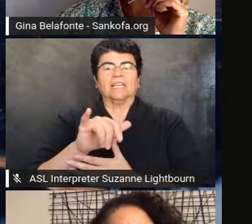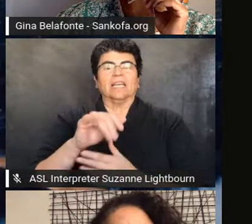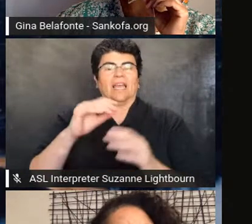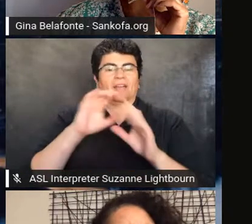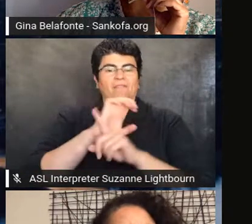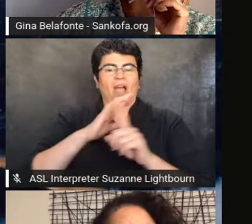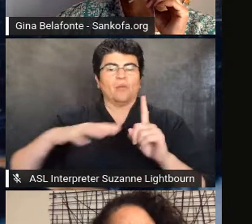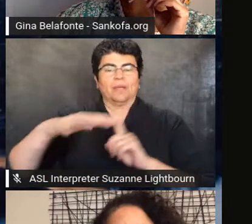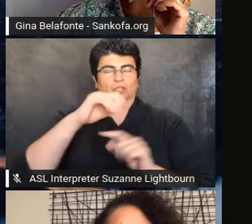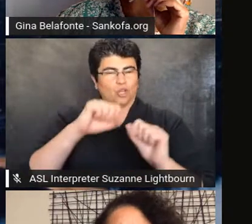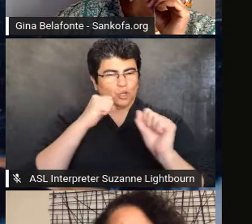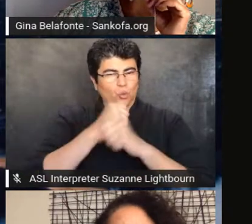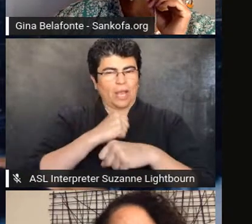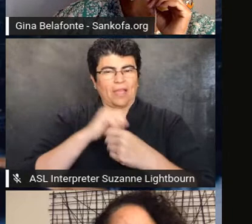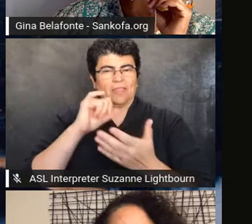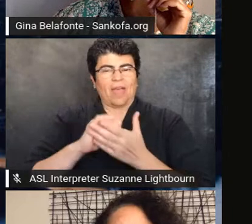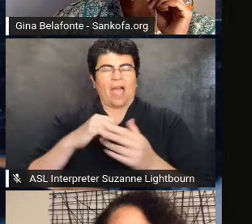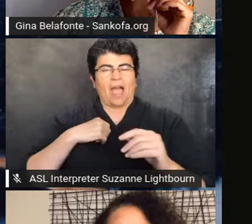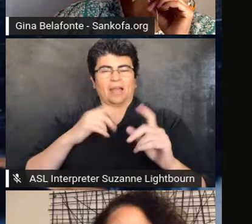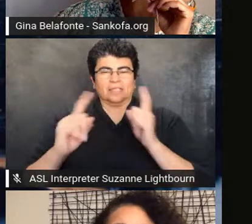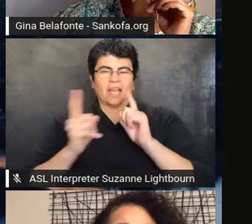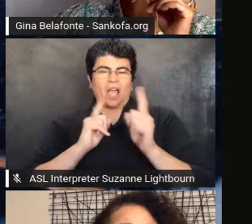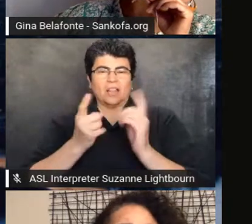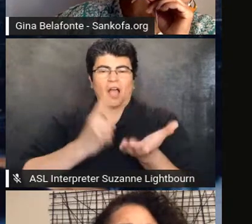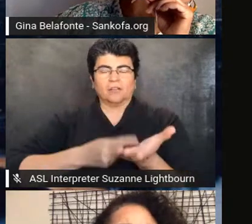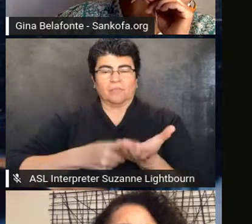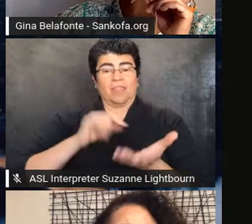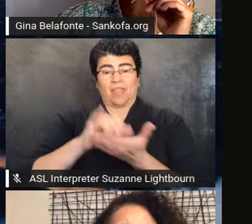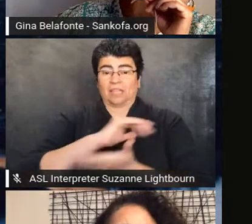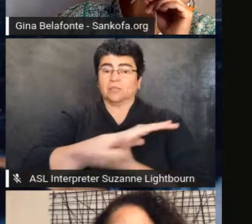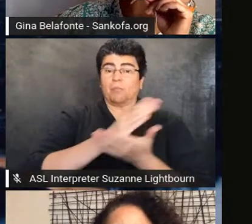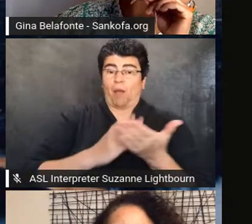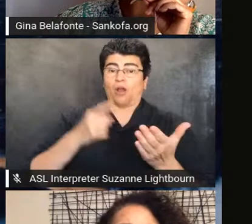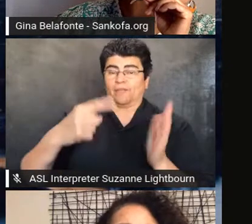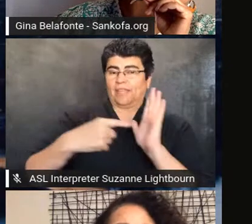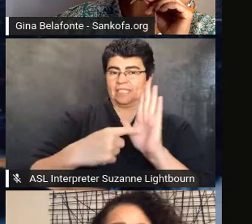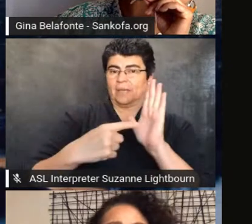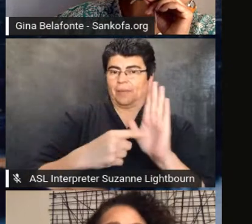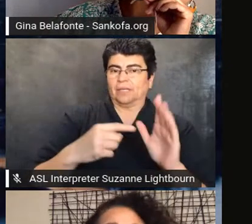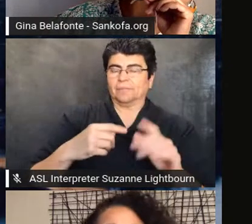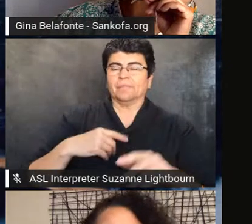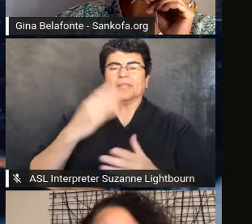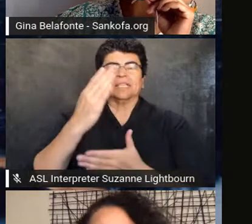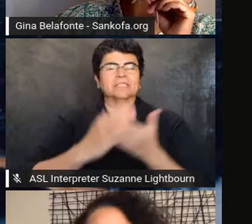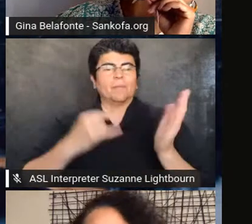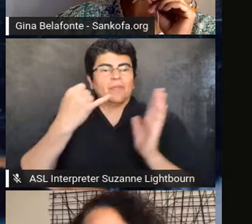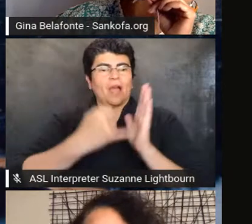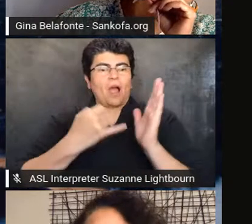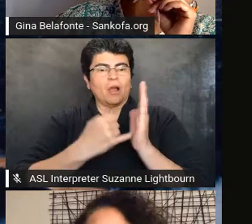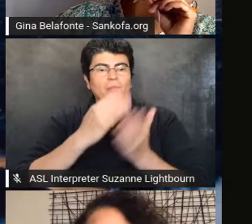so this is part of an exhibit that was done, and some of the artwork that's part of that exhibit,